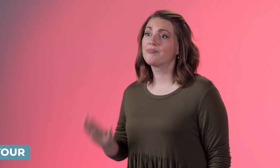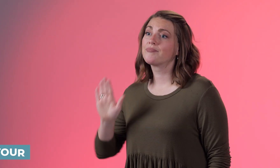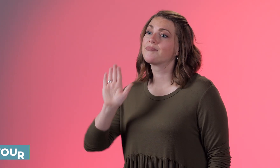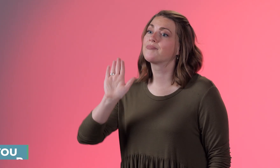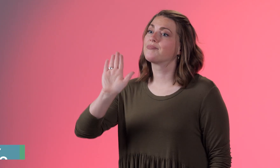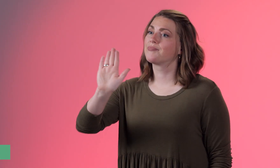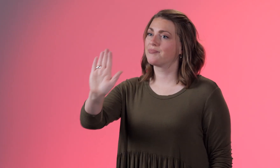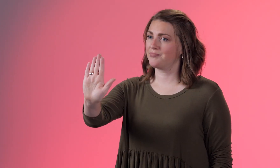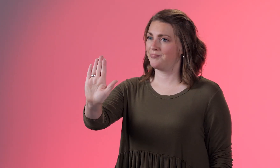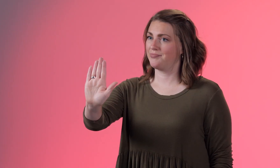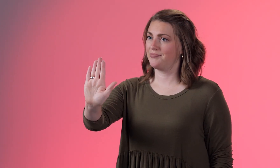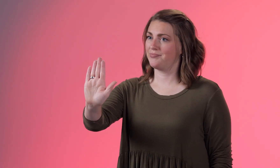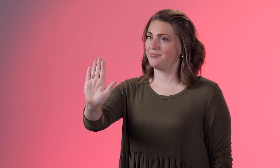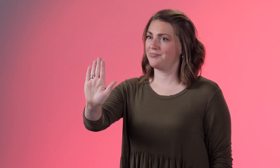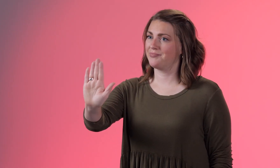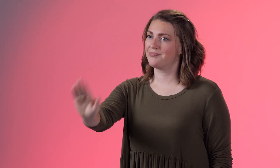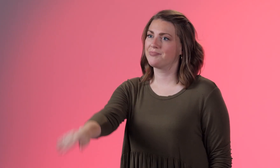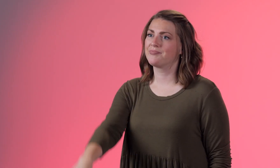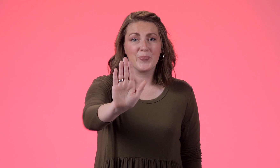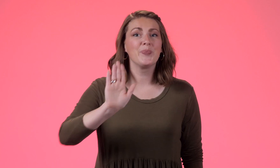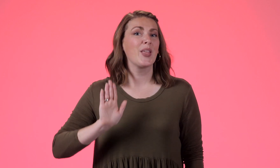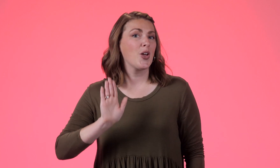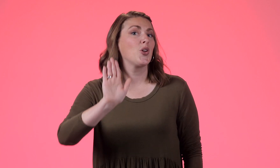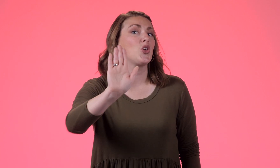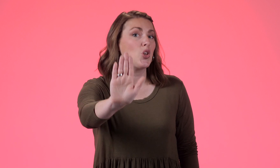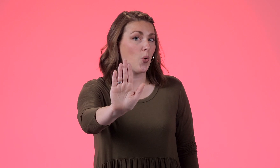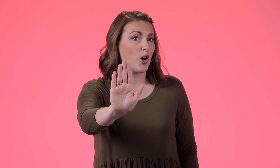your flat hand is pushing towards somebody. Your